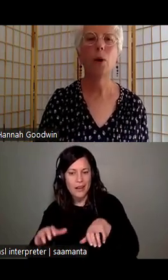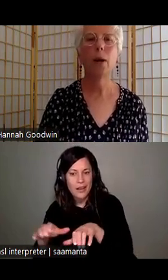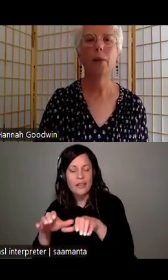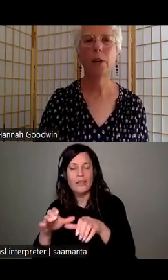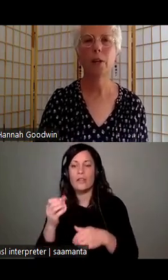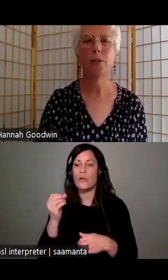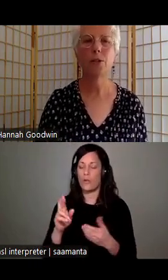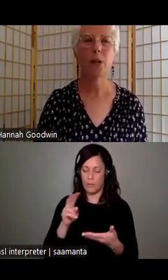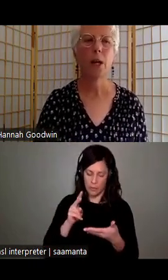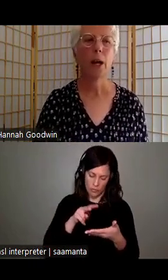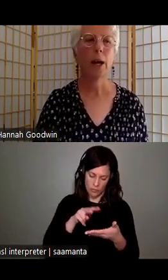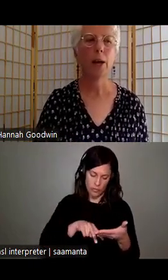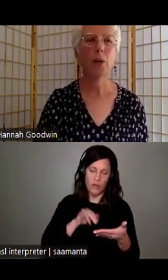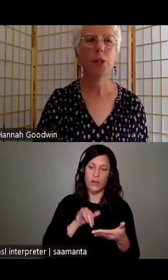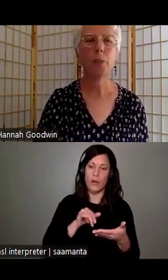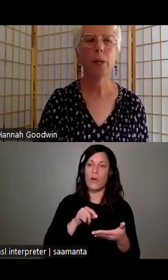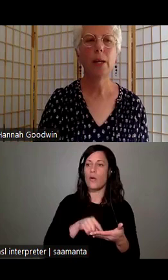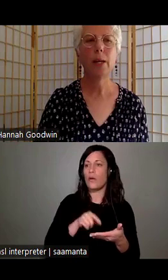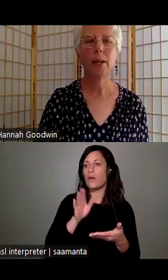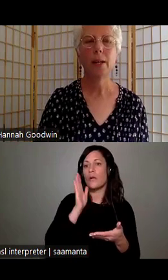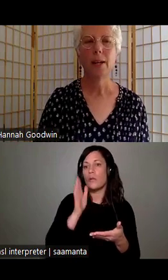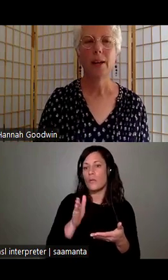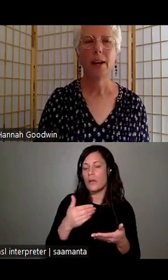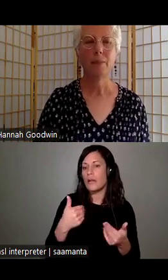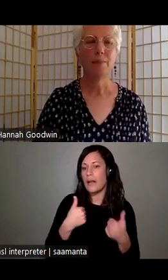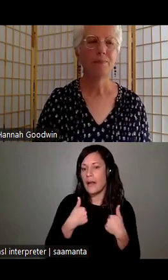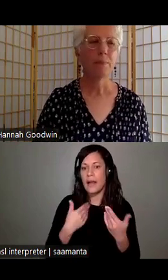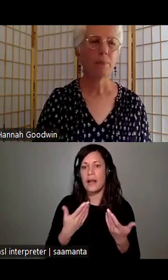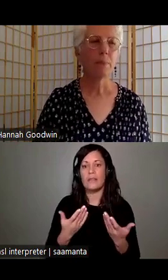or if there's going to be group discussion,